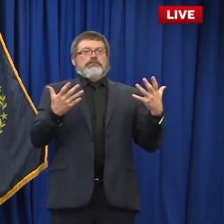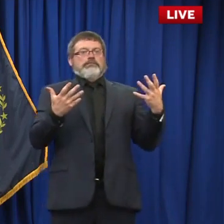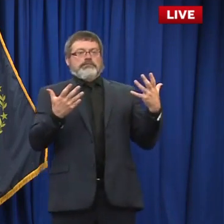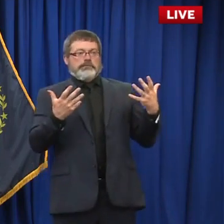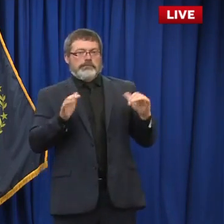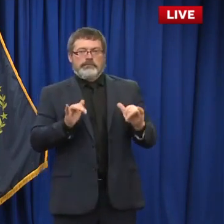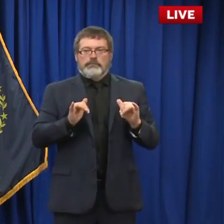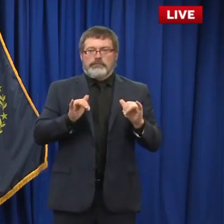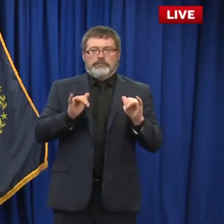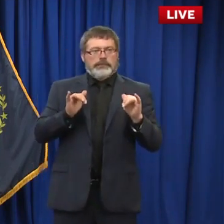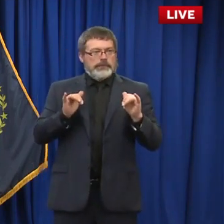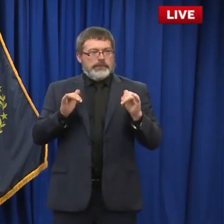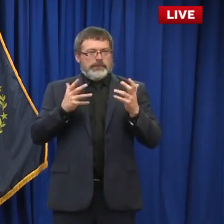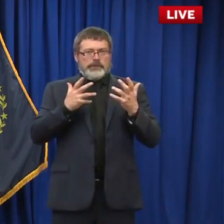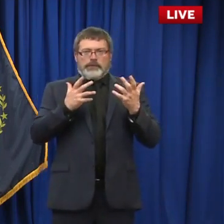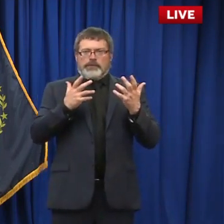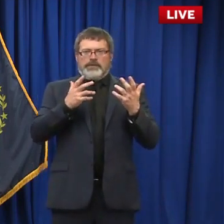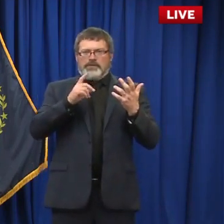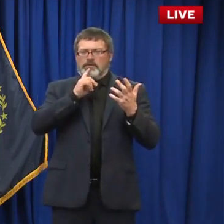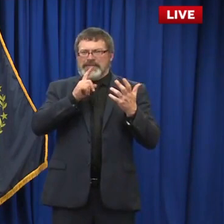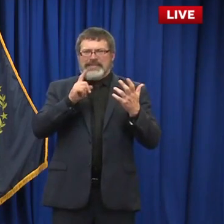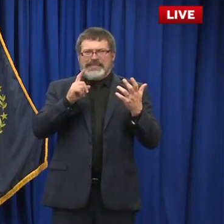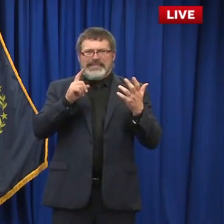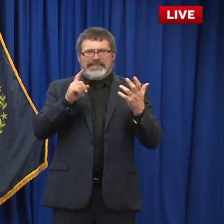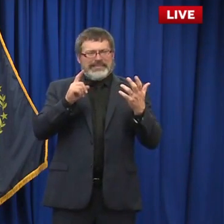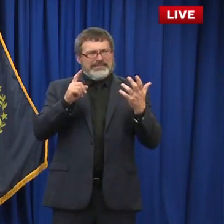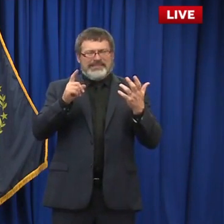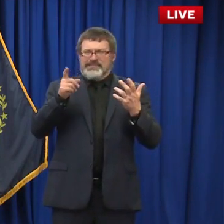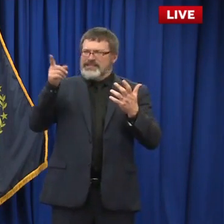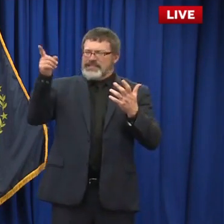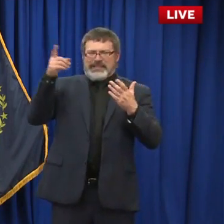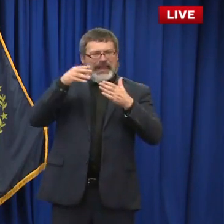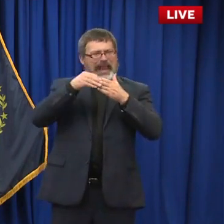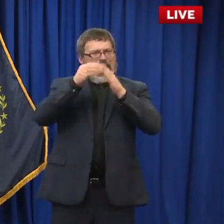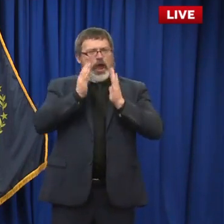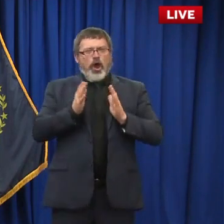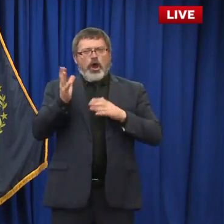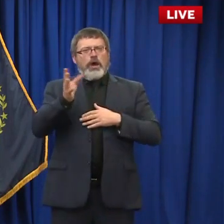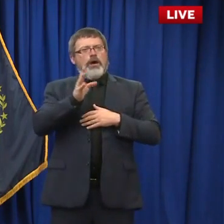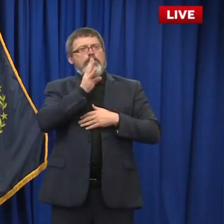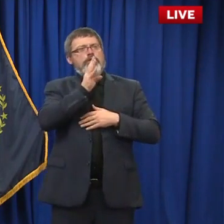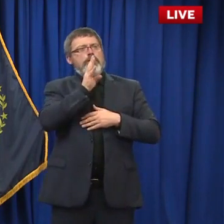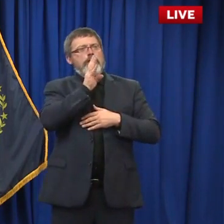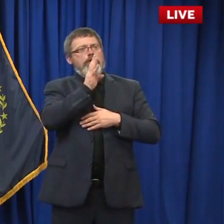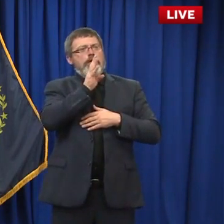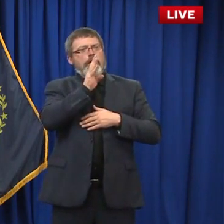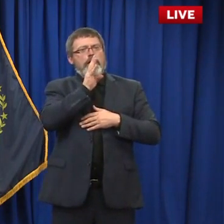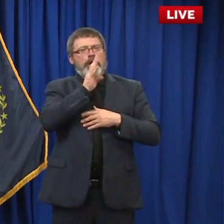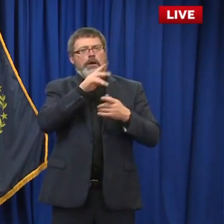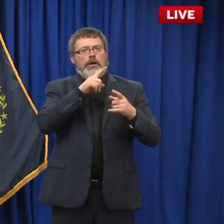AND AGAIN, IT JUST GOES BACK TO TAX -- [INDISCERNIBLE] ONE OF THE MOST IMPORTANT THINGS CAN YOU DO IN A POSITION OF LEADERSHIP IS SET YOUR